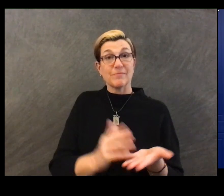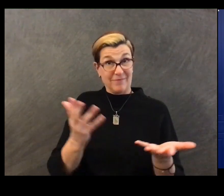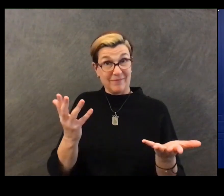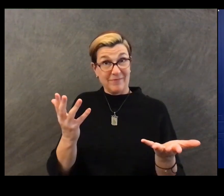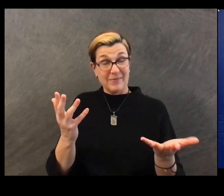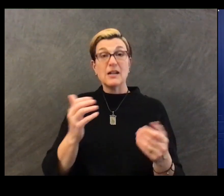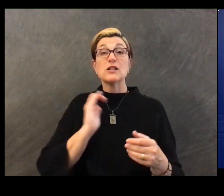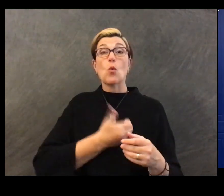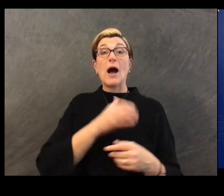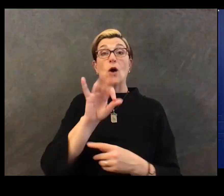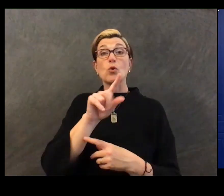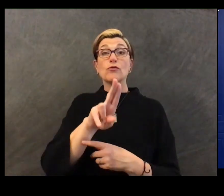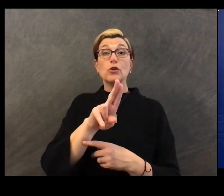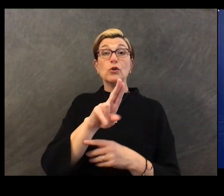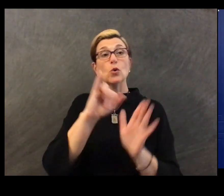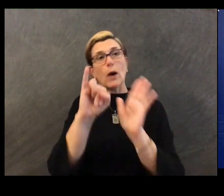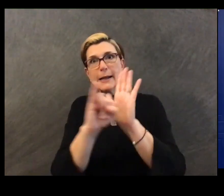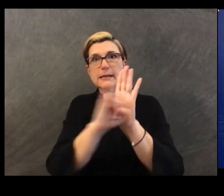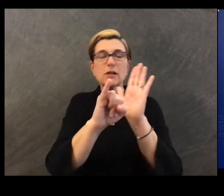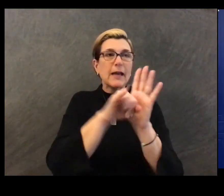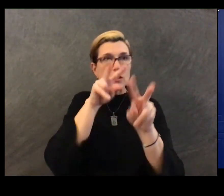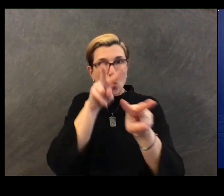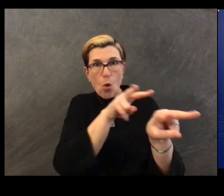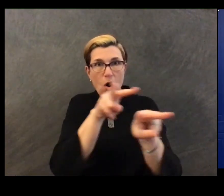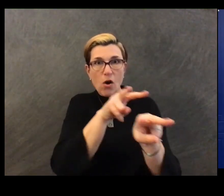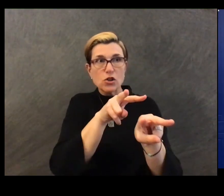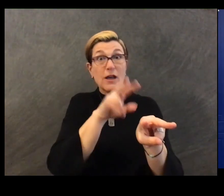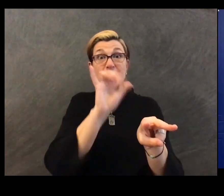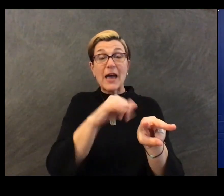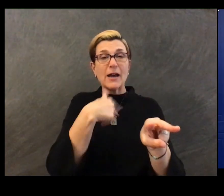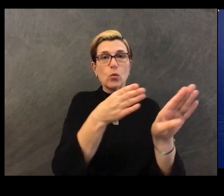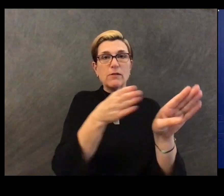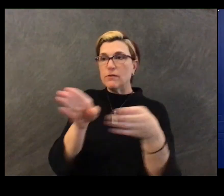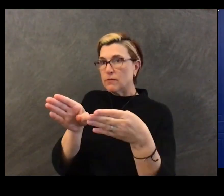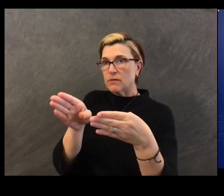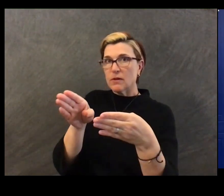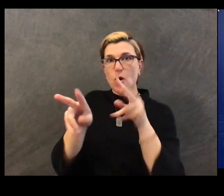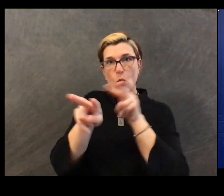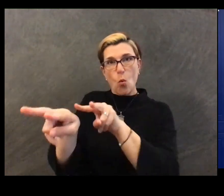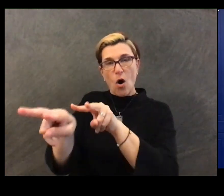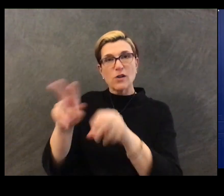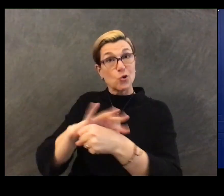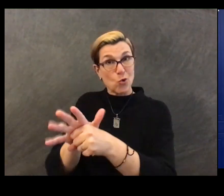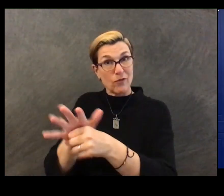say whoops this is corona virus we need to focus next fall and and winter we are